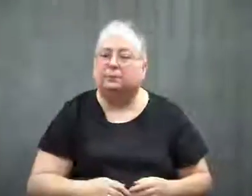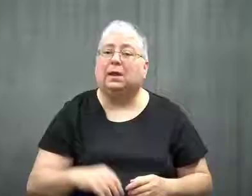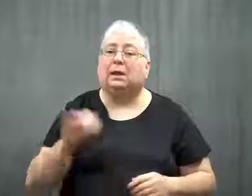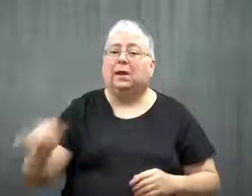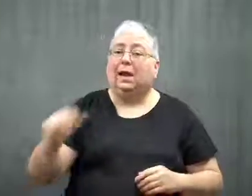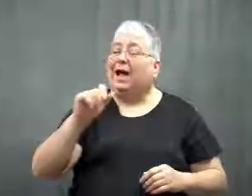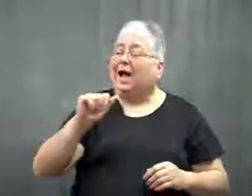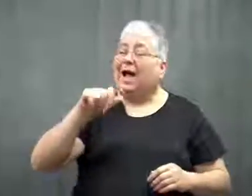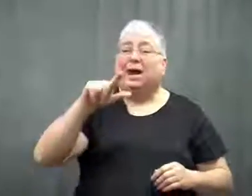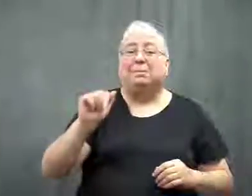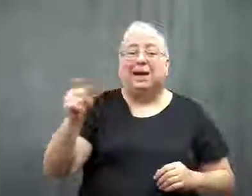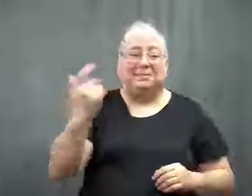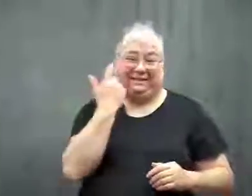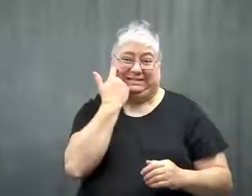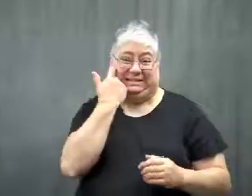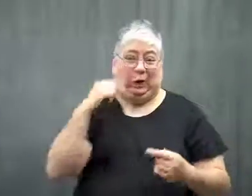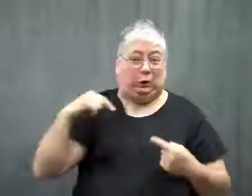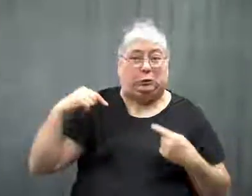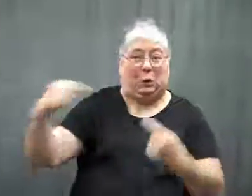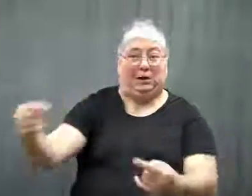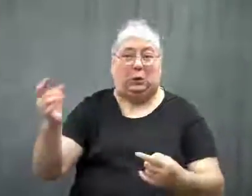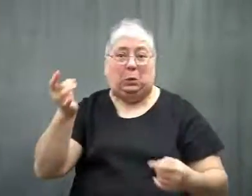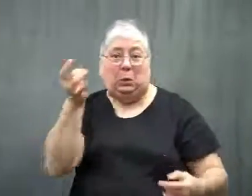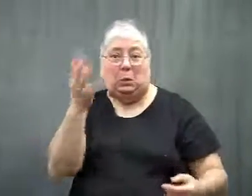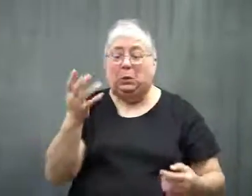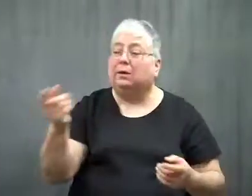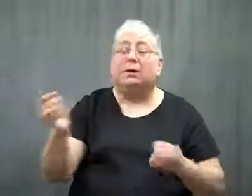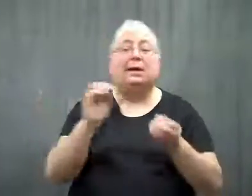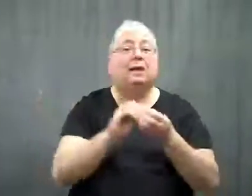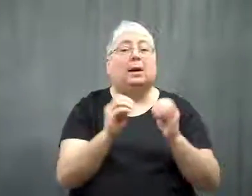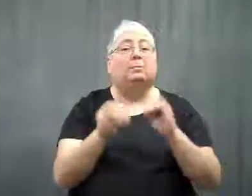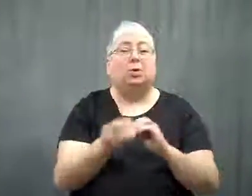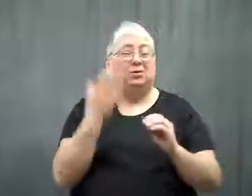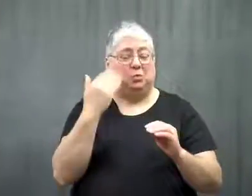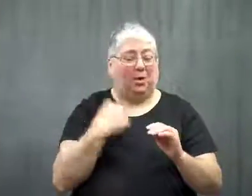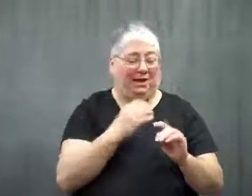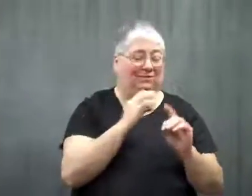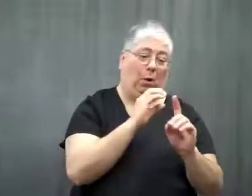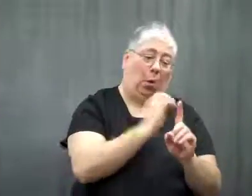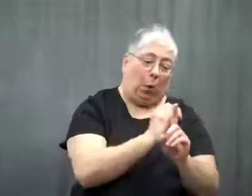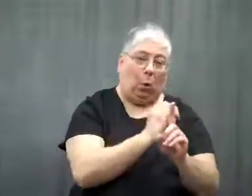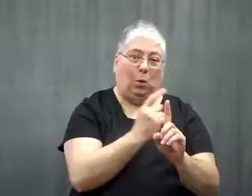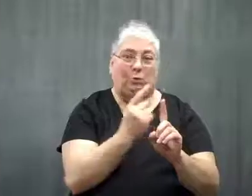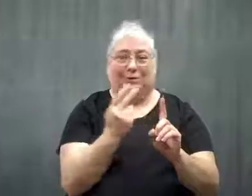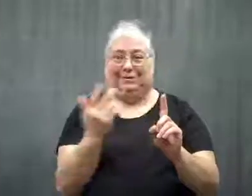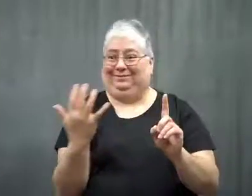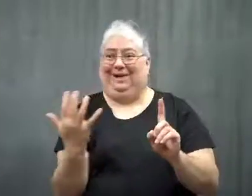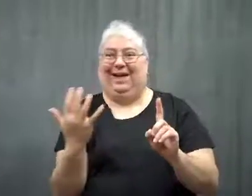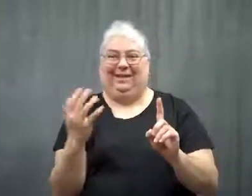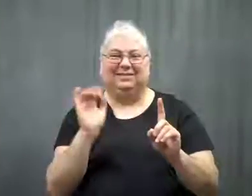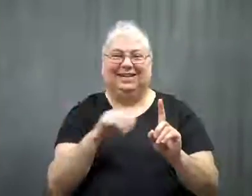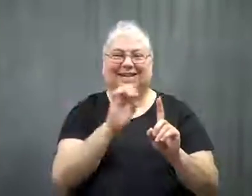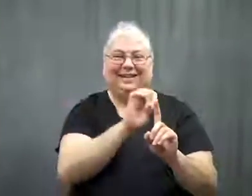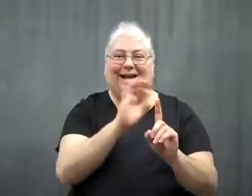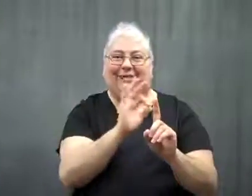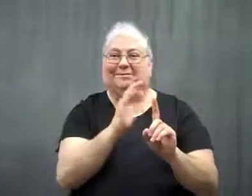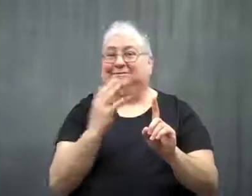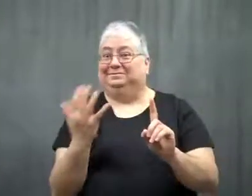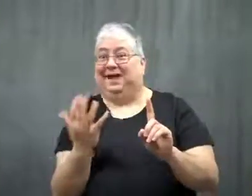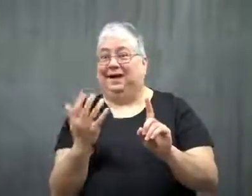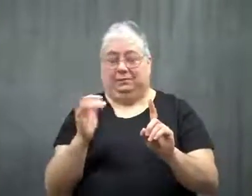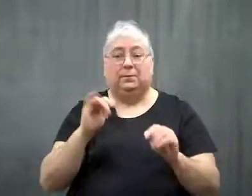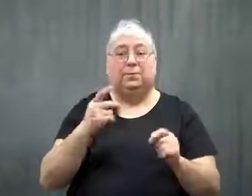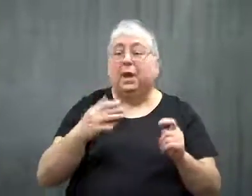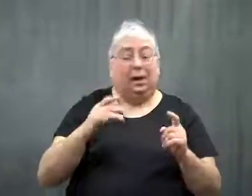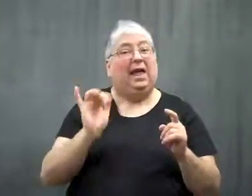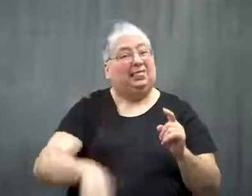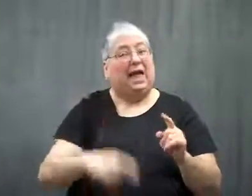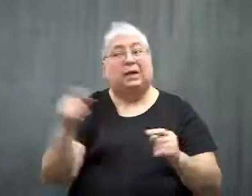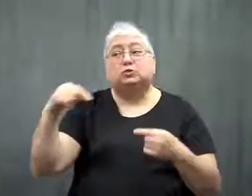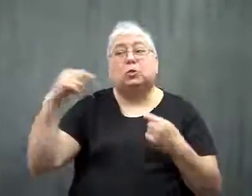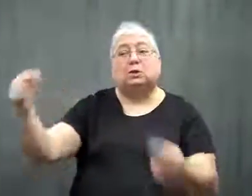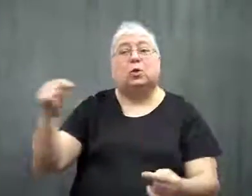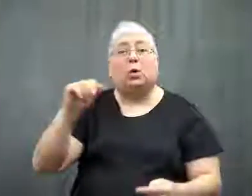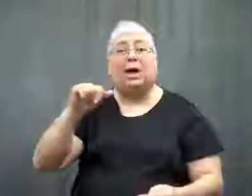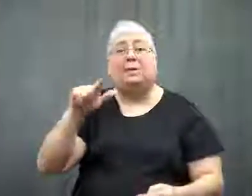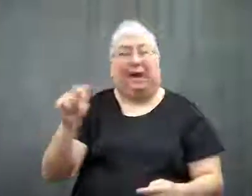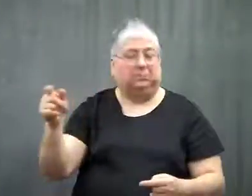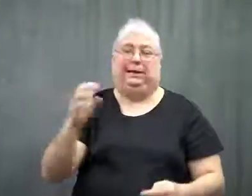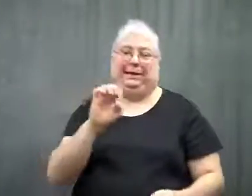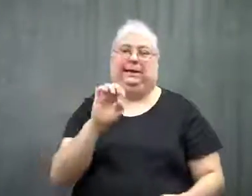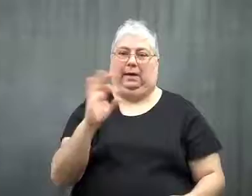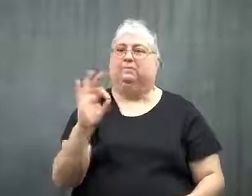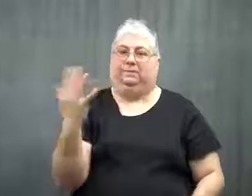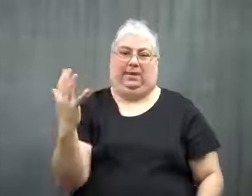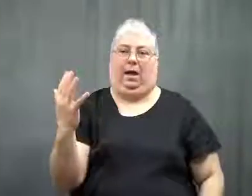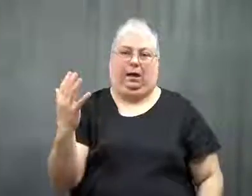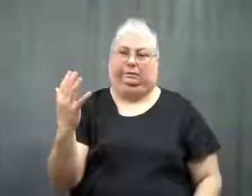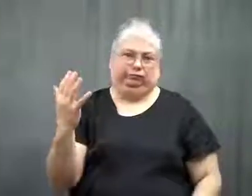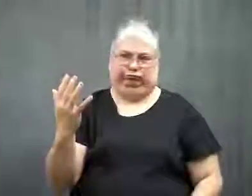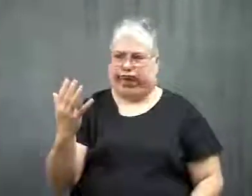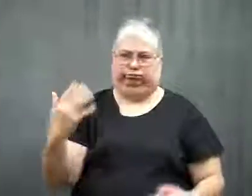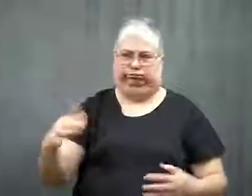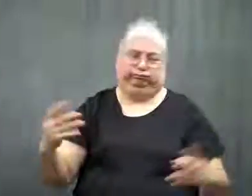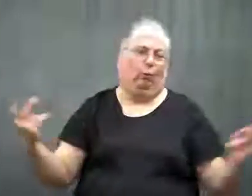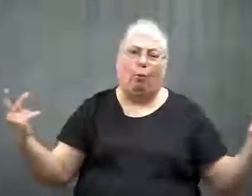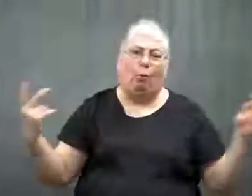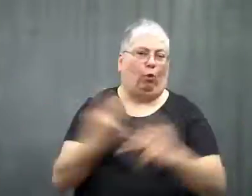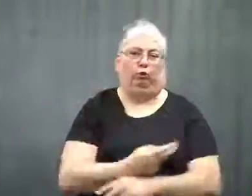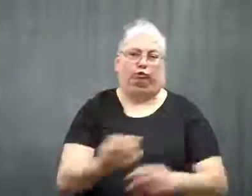The recent Alabama tornado was rated EF5, the worst possible rating.